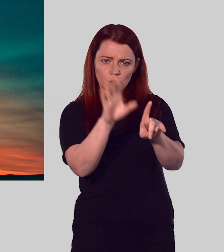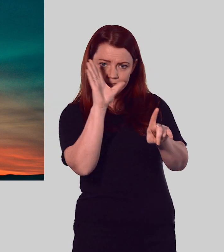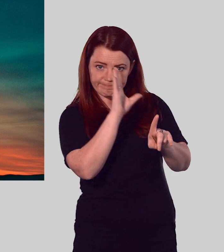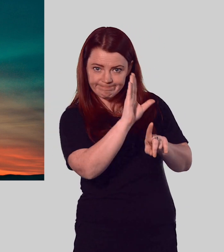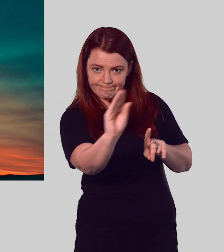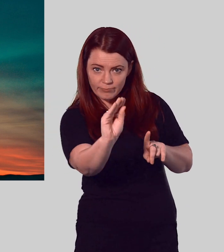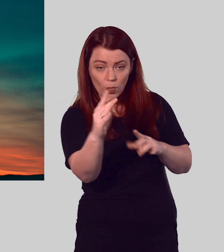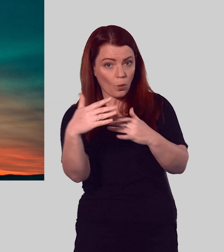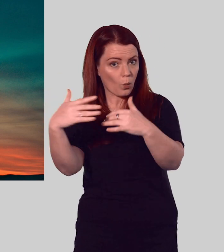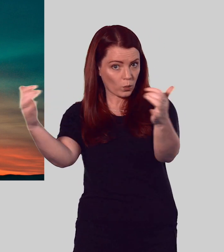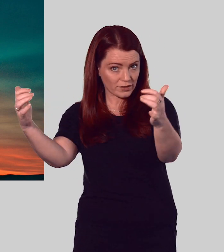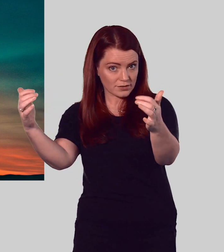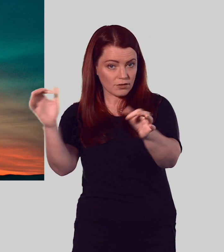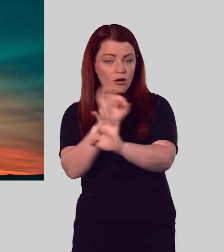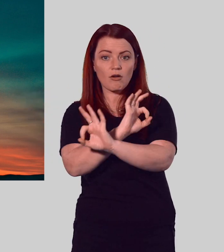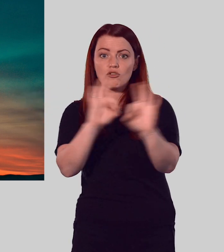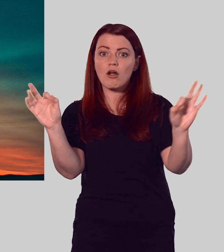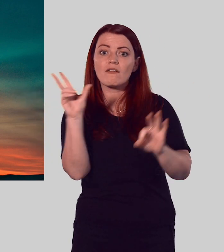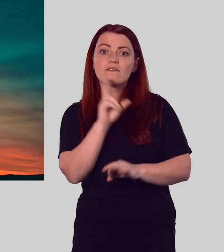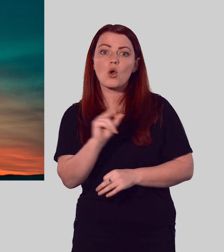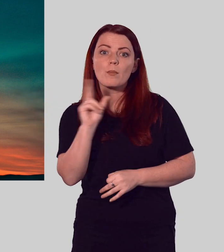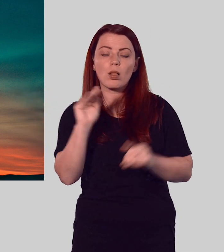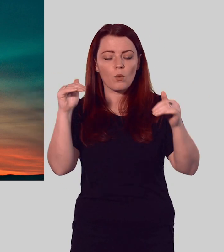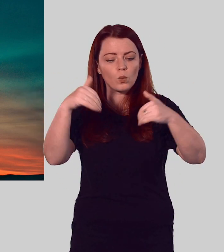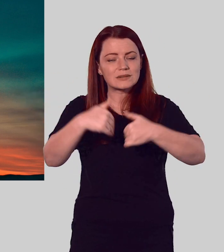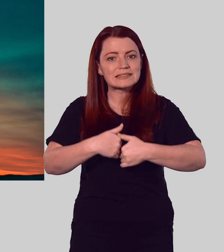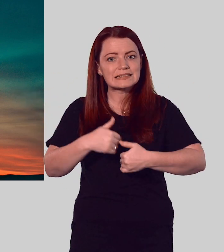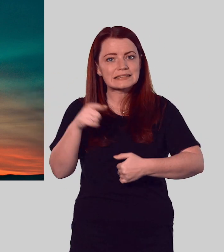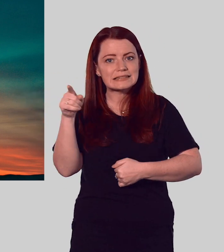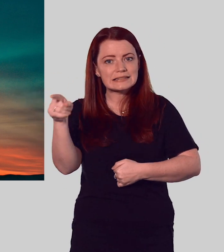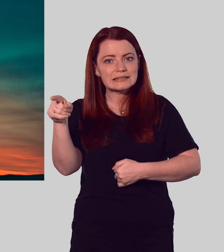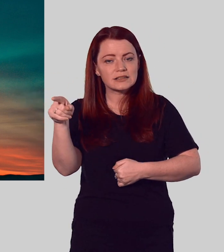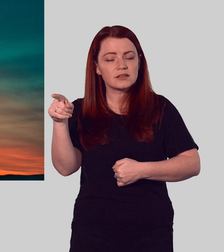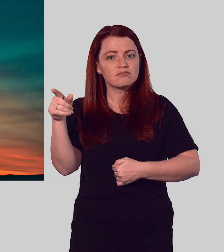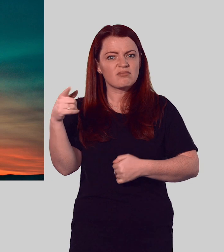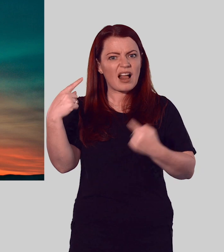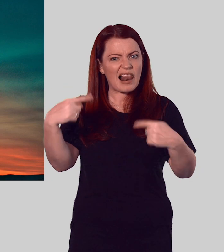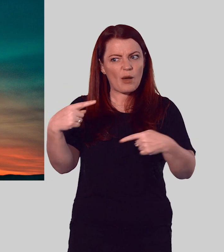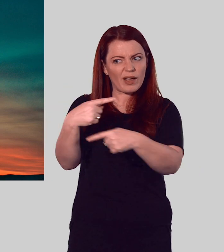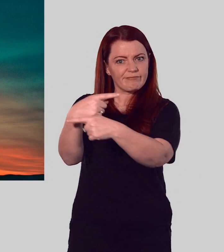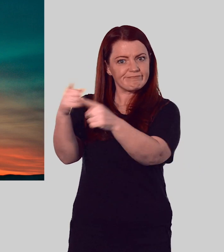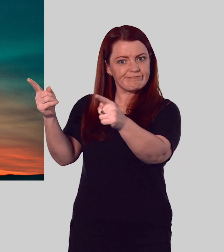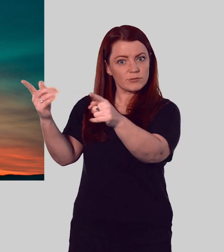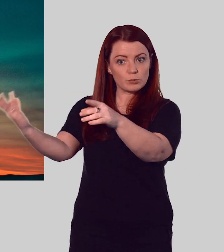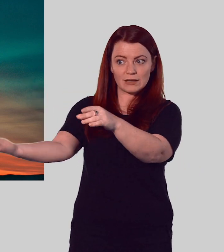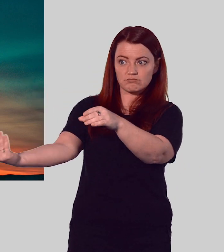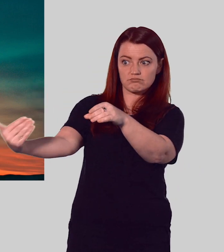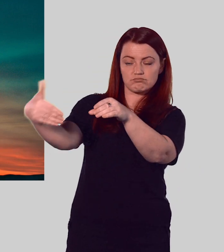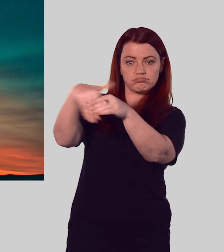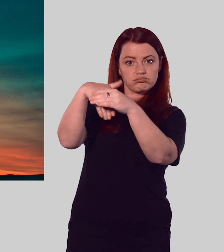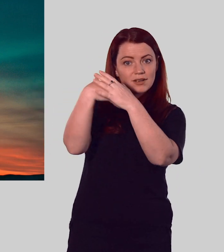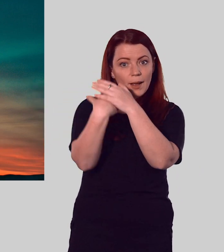are non-verbal autistic children to be part in their immersive experience